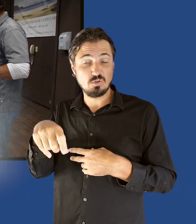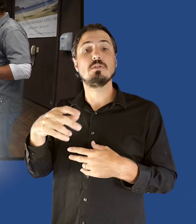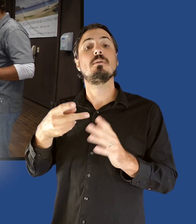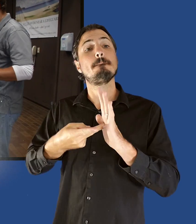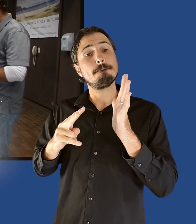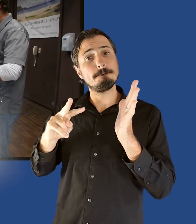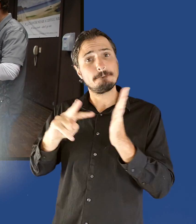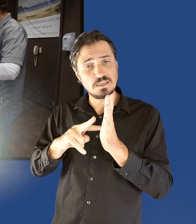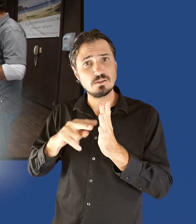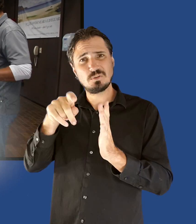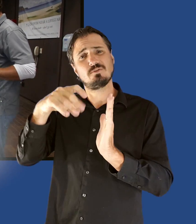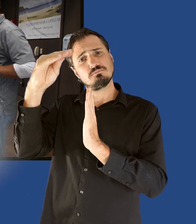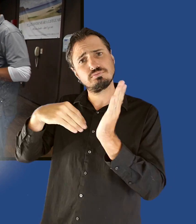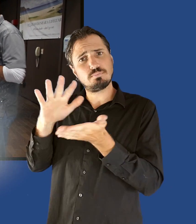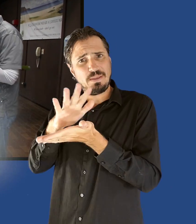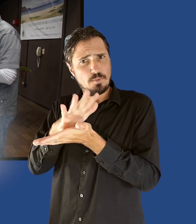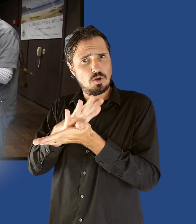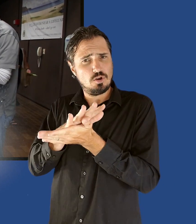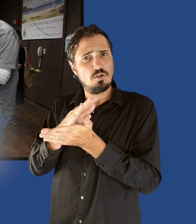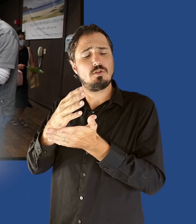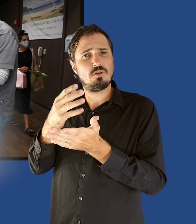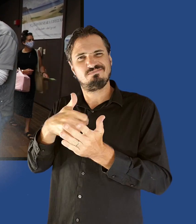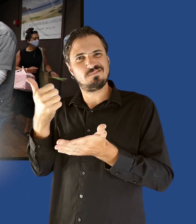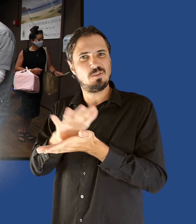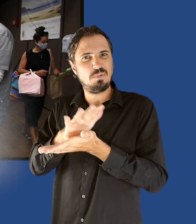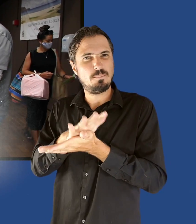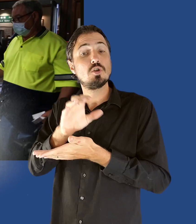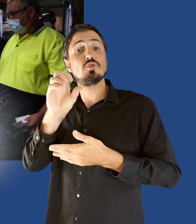so that law enforcement can follow up with you during your two-week quarantine period.